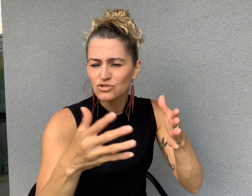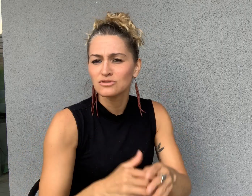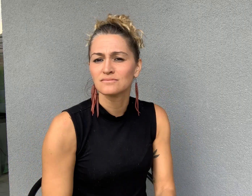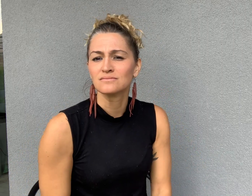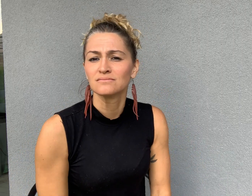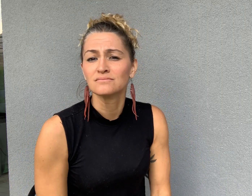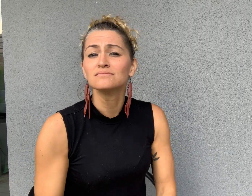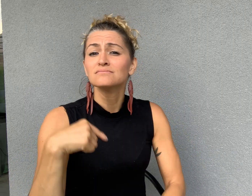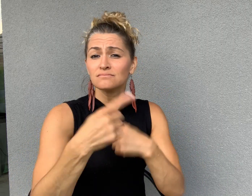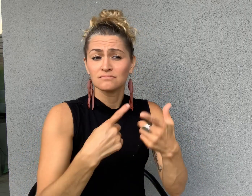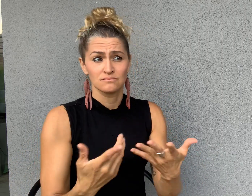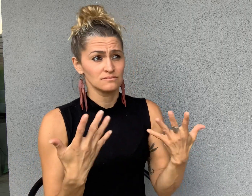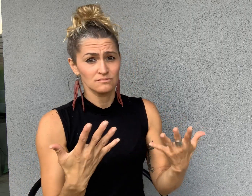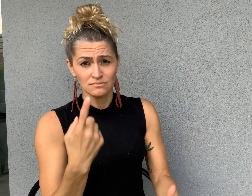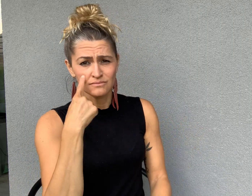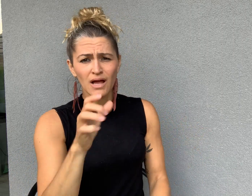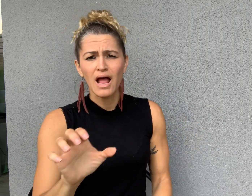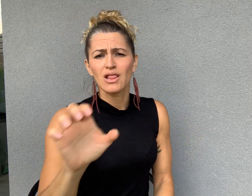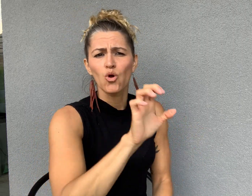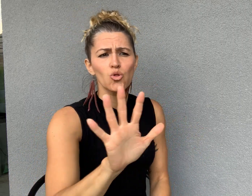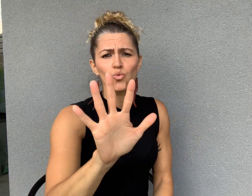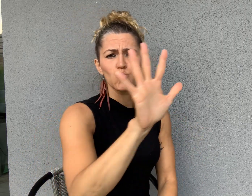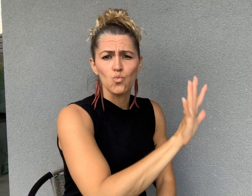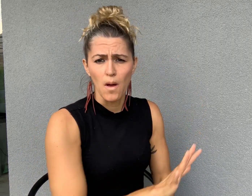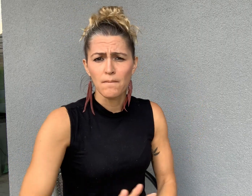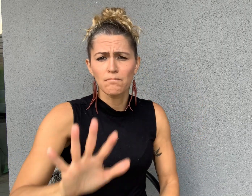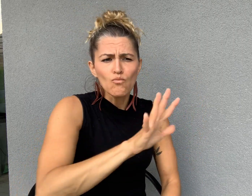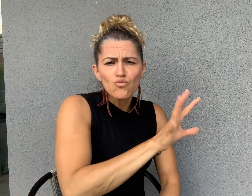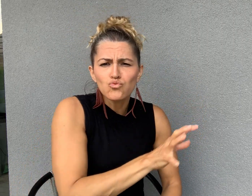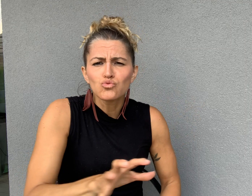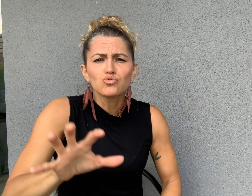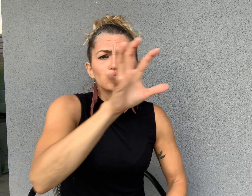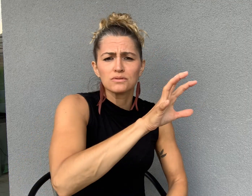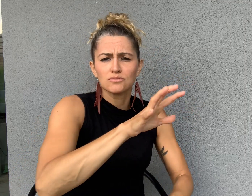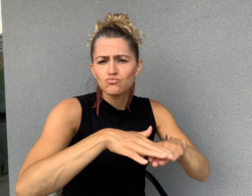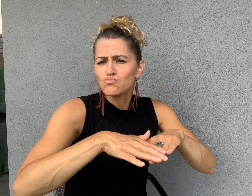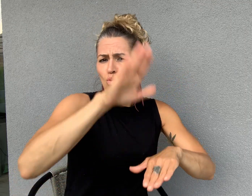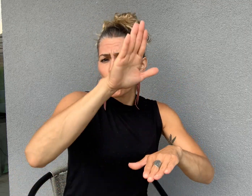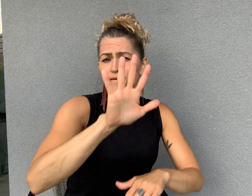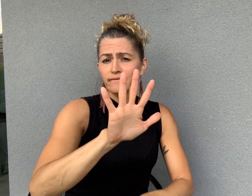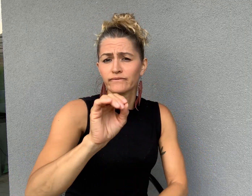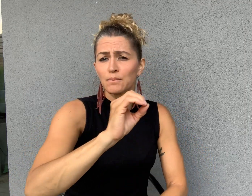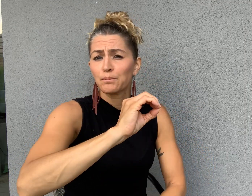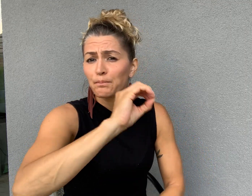More than 50% of countries in Europe legally